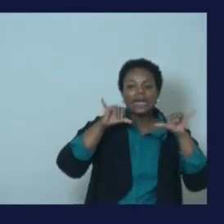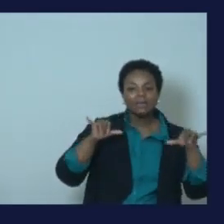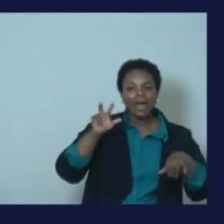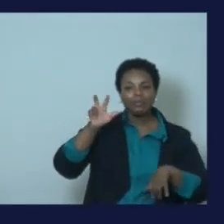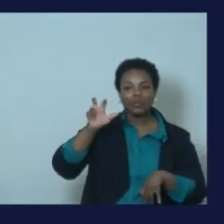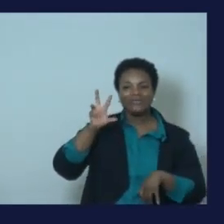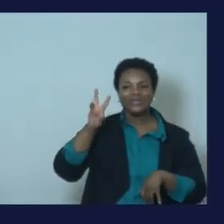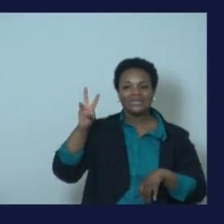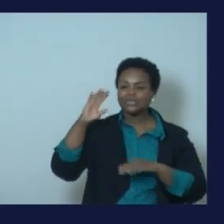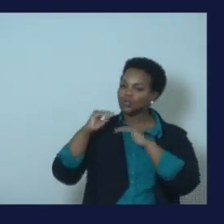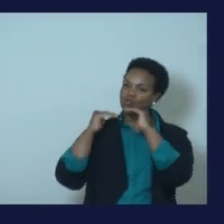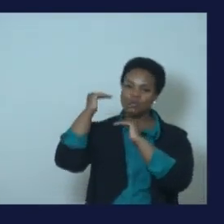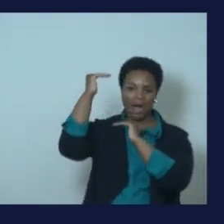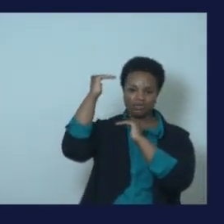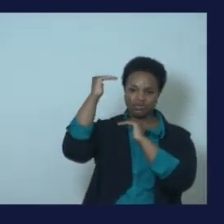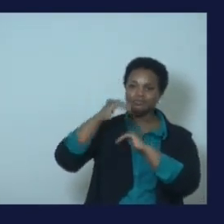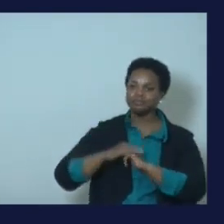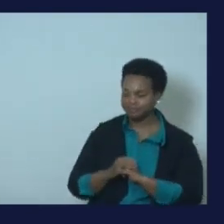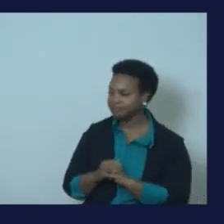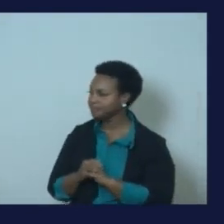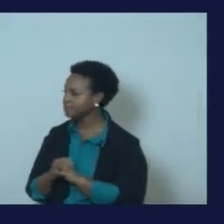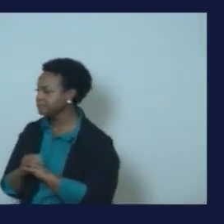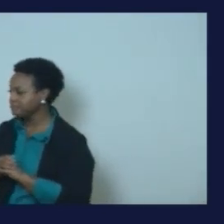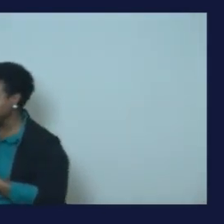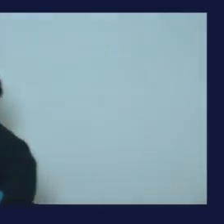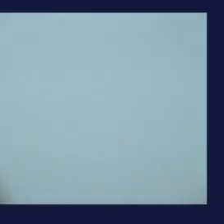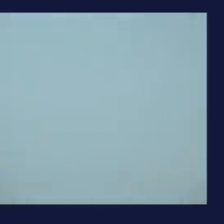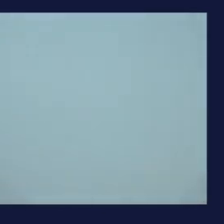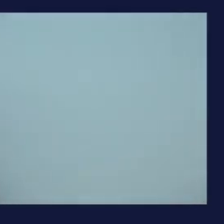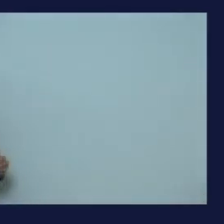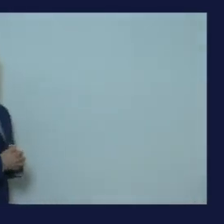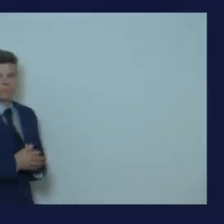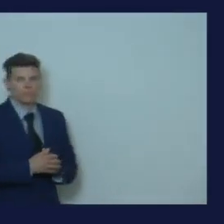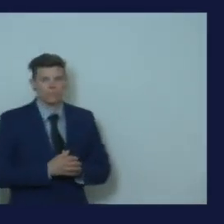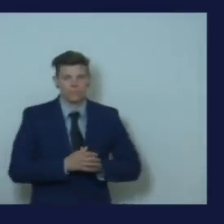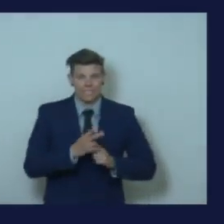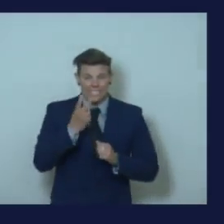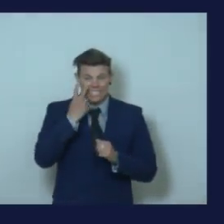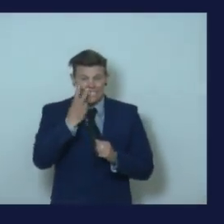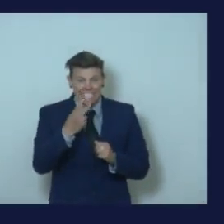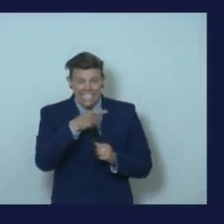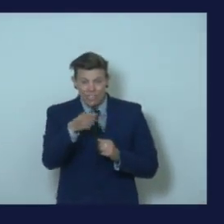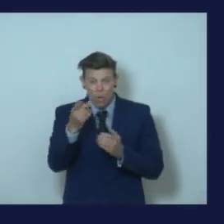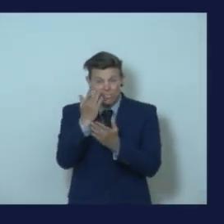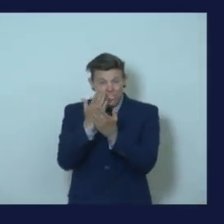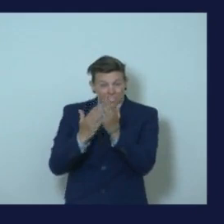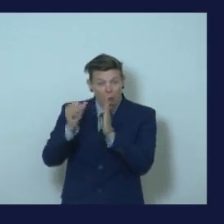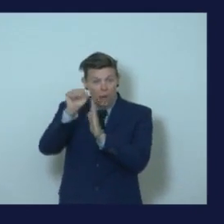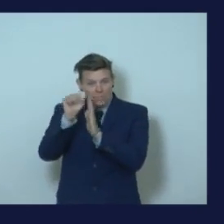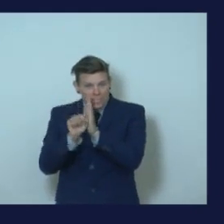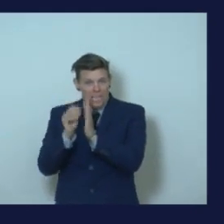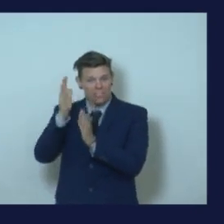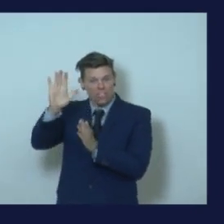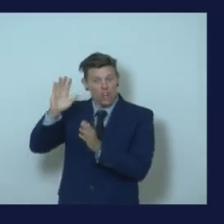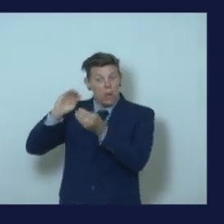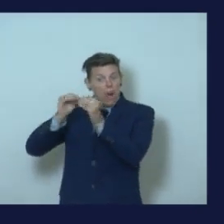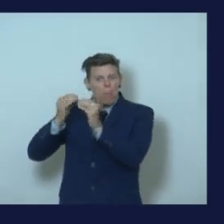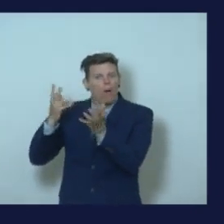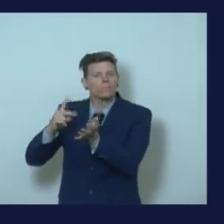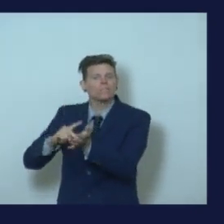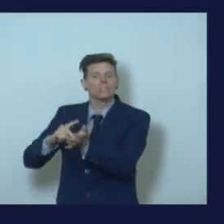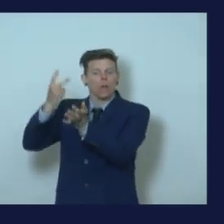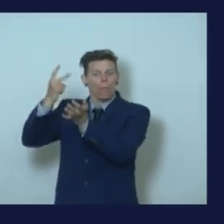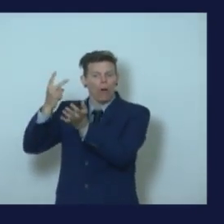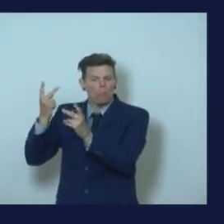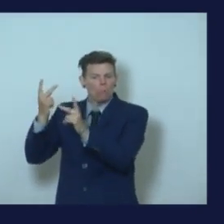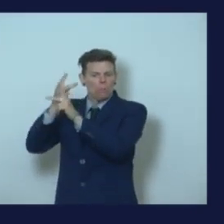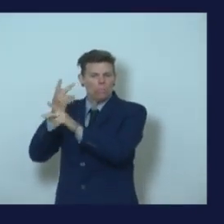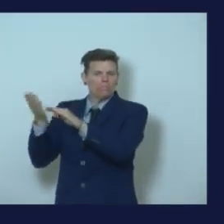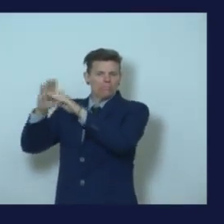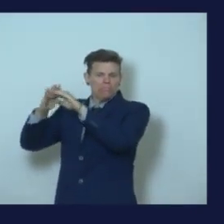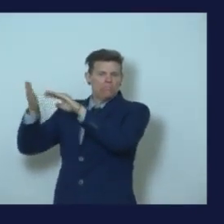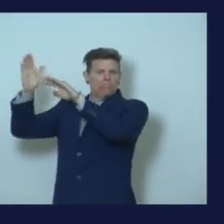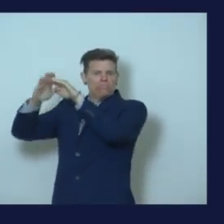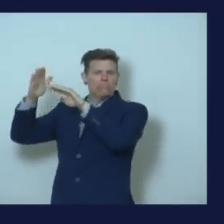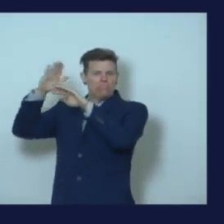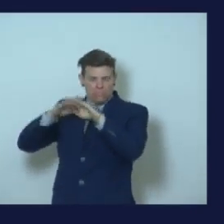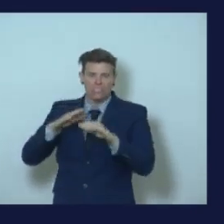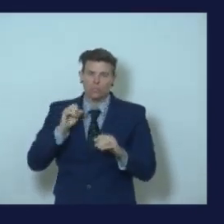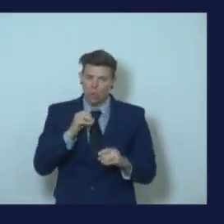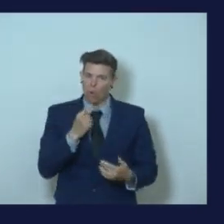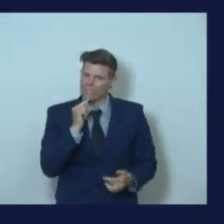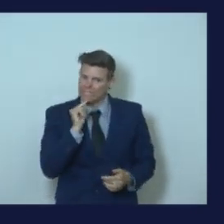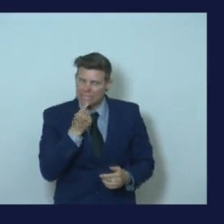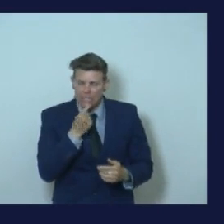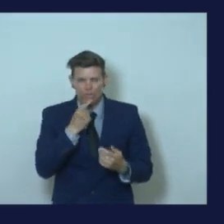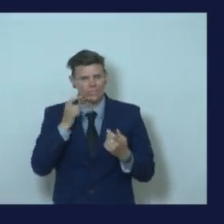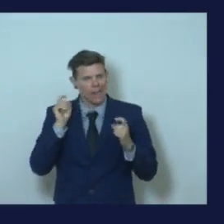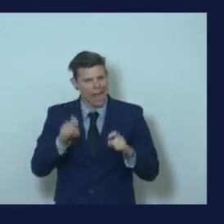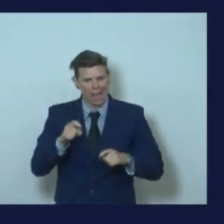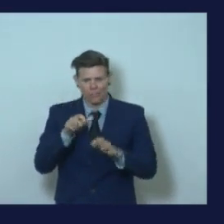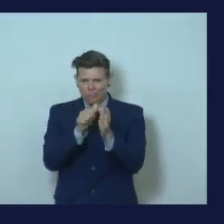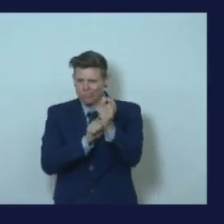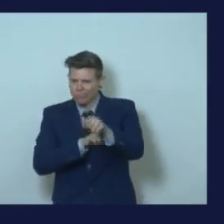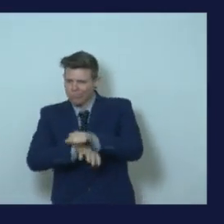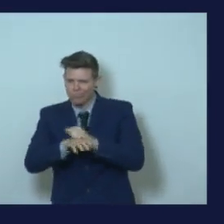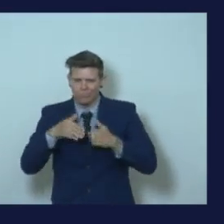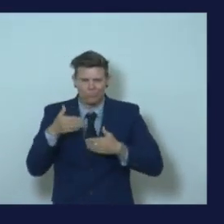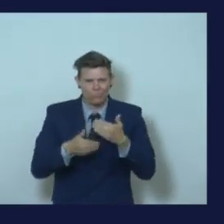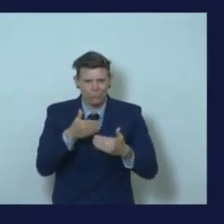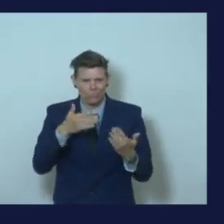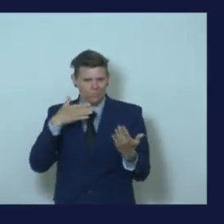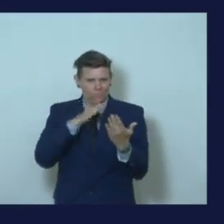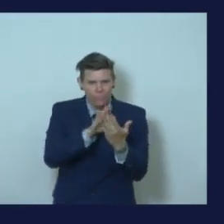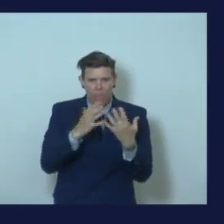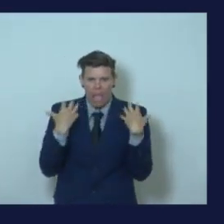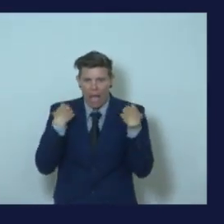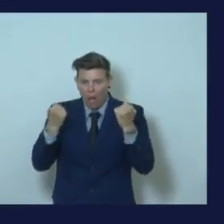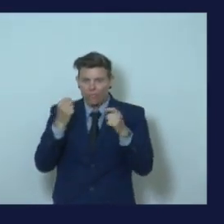ON THE OTHER HAND TOO MANY IF WE LET UP YOU CAN SEE THESE NUMBERS LIKE YOU’RE SEEING OTHER STATES WHERE THE NUMBER OF CASES NEARLY DOUBLE EVERY DAY WHERE YOU’RE IN A SITUATION WHERE YOU’VE GOT